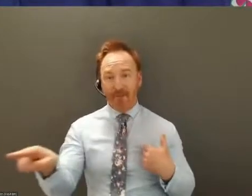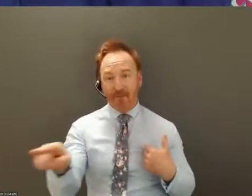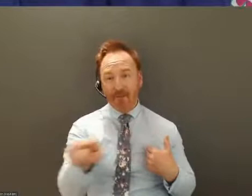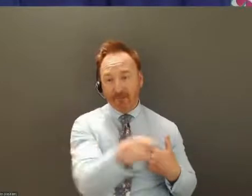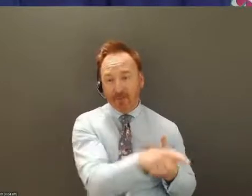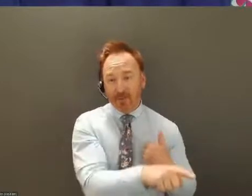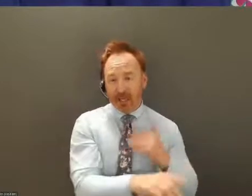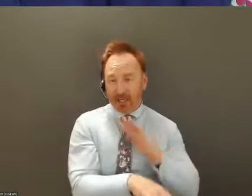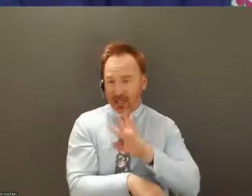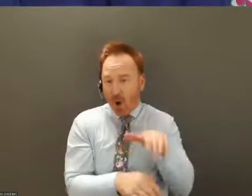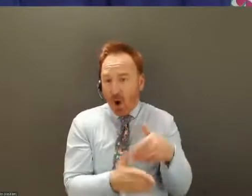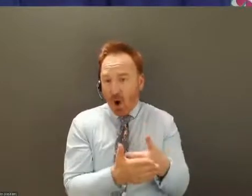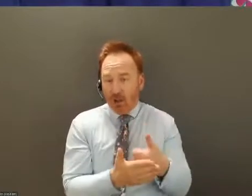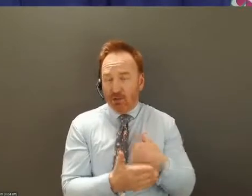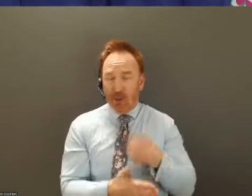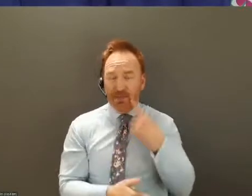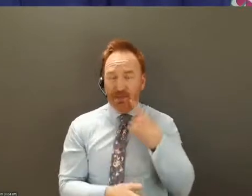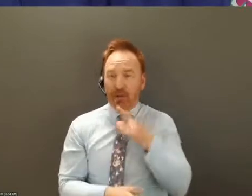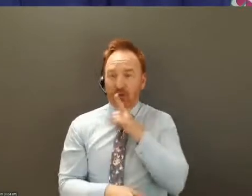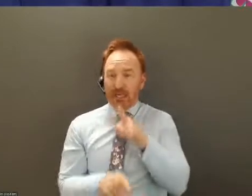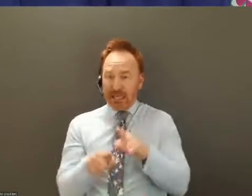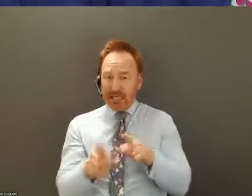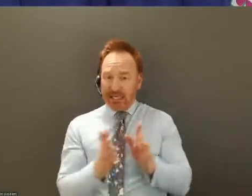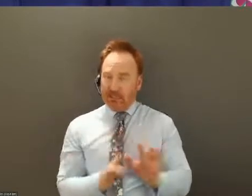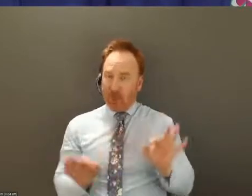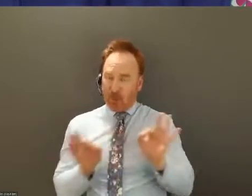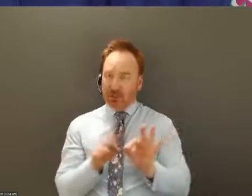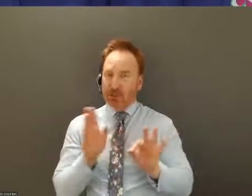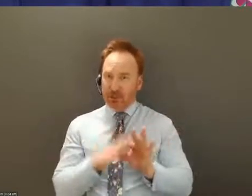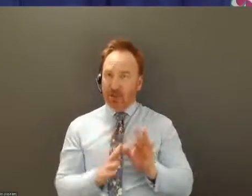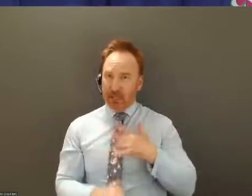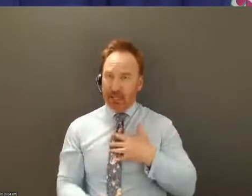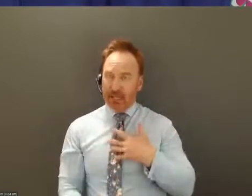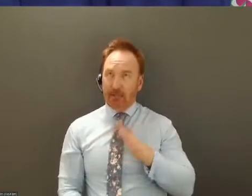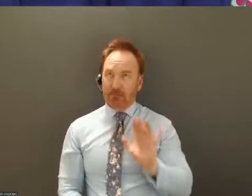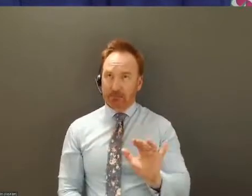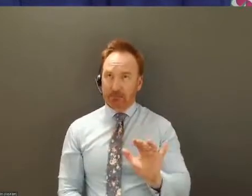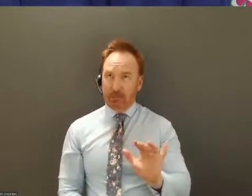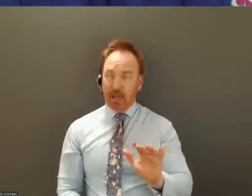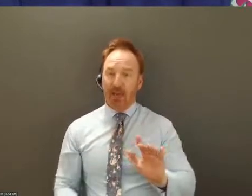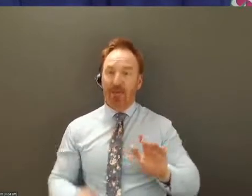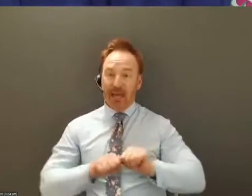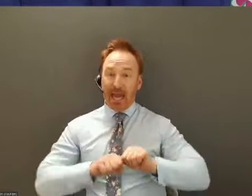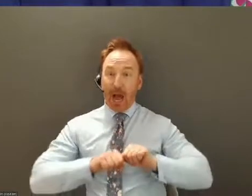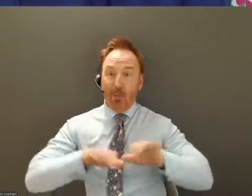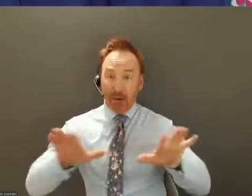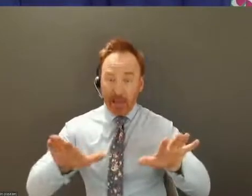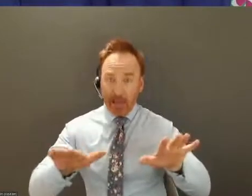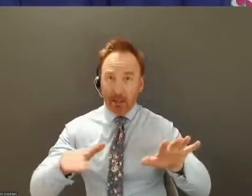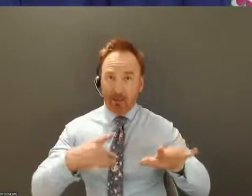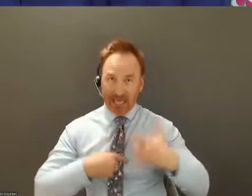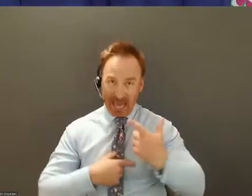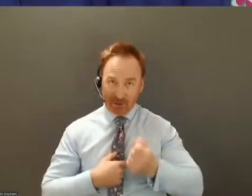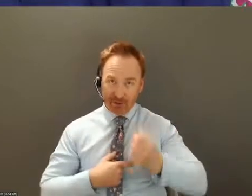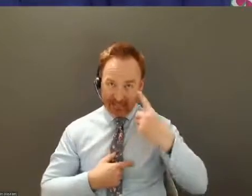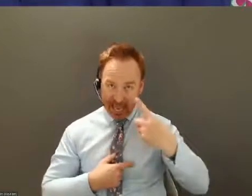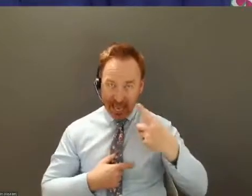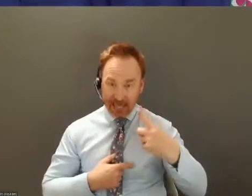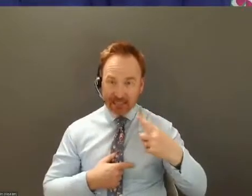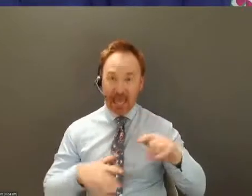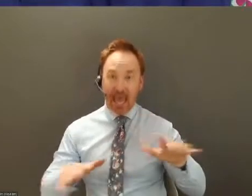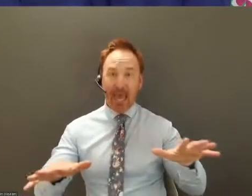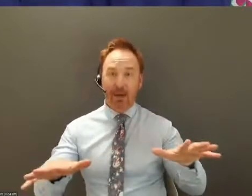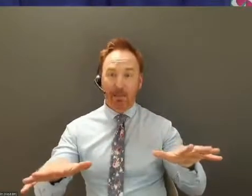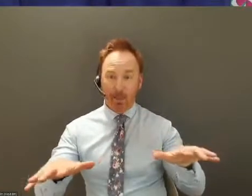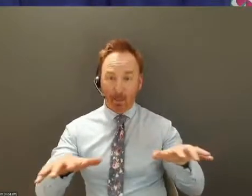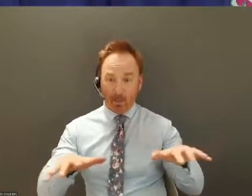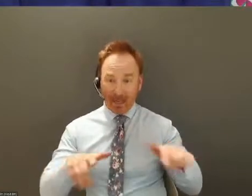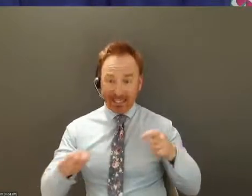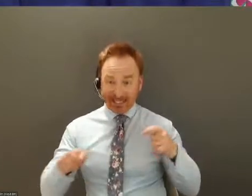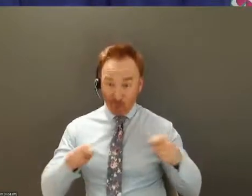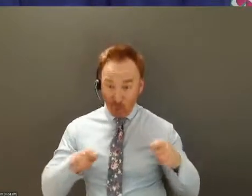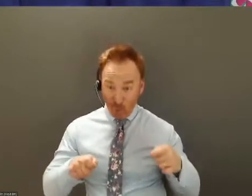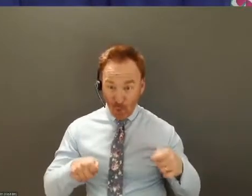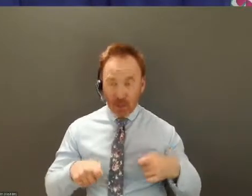gym from Yukon news.